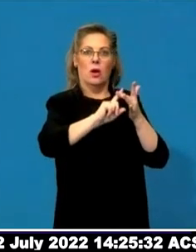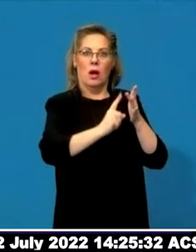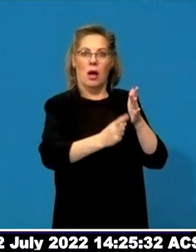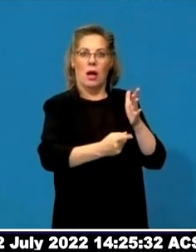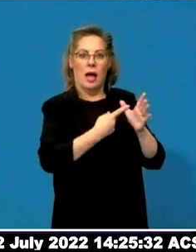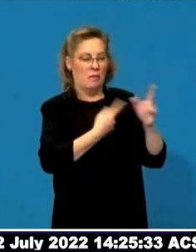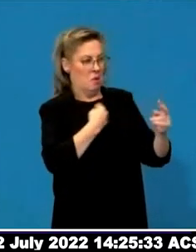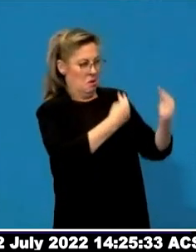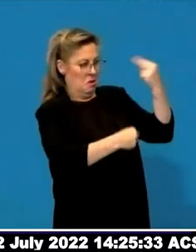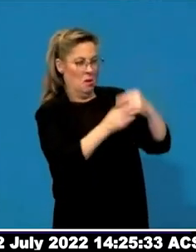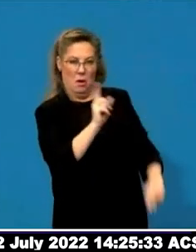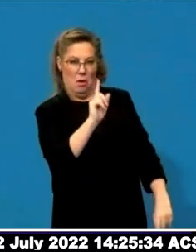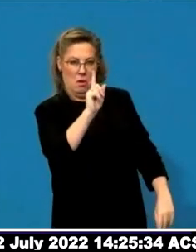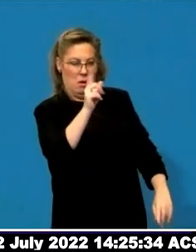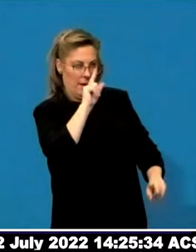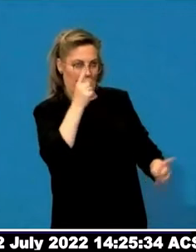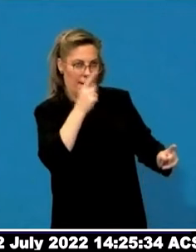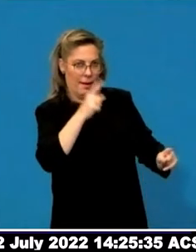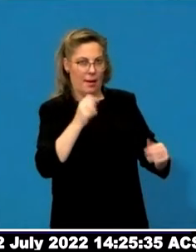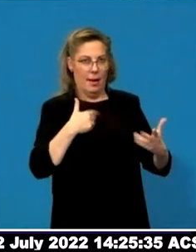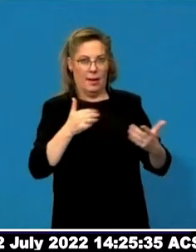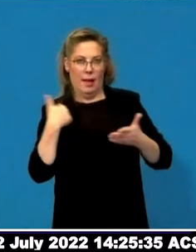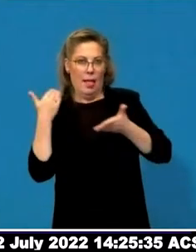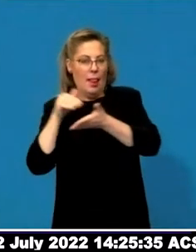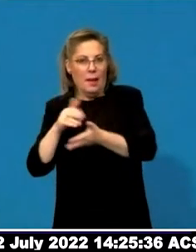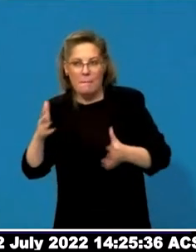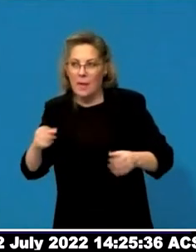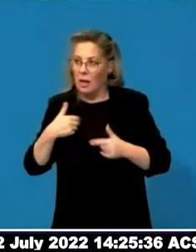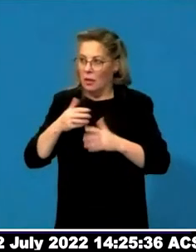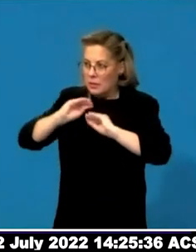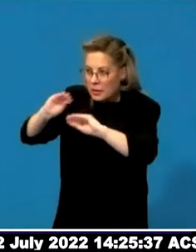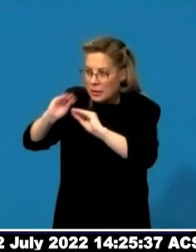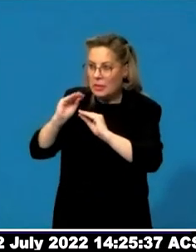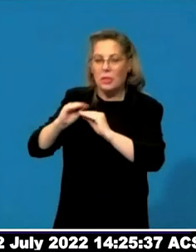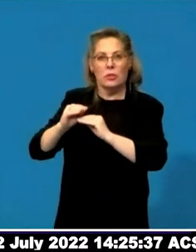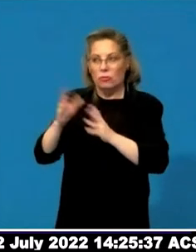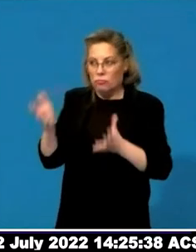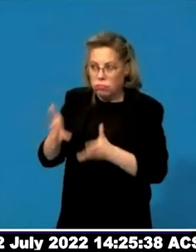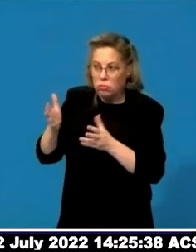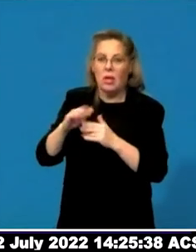with connecting people with disability with the scheme because, yeah, it was seen as a conflict.